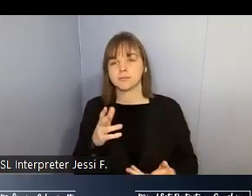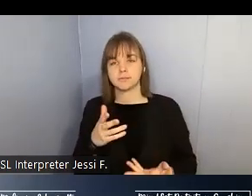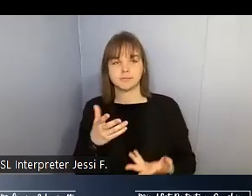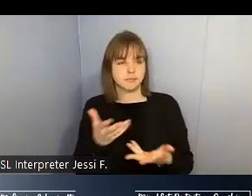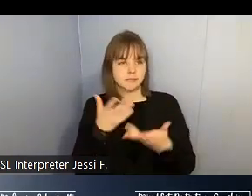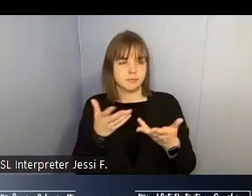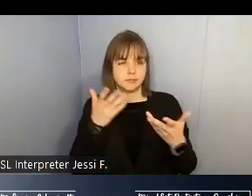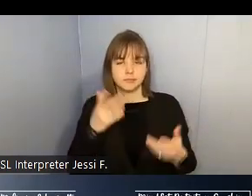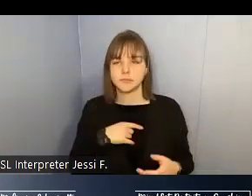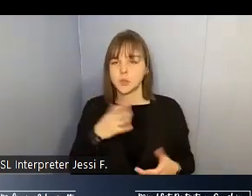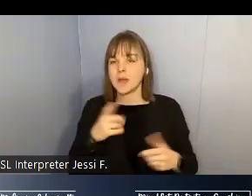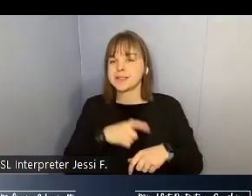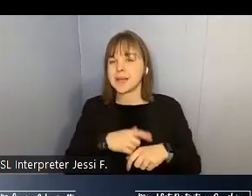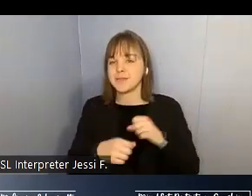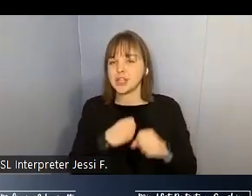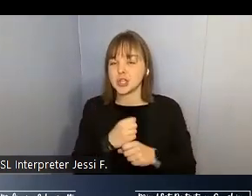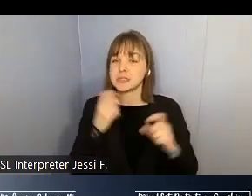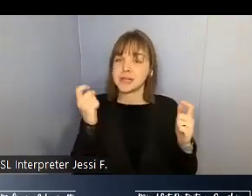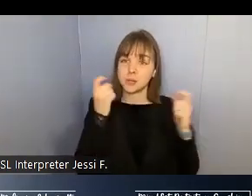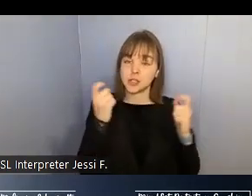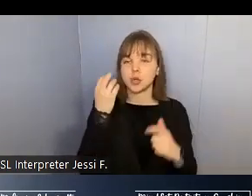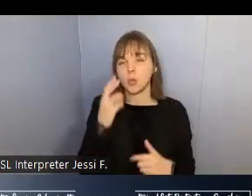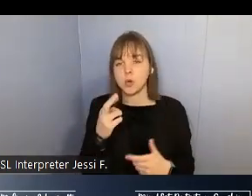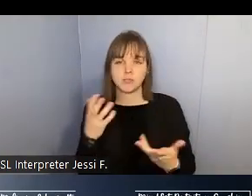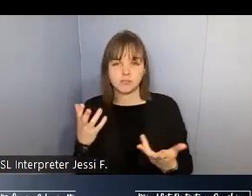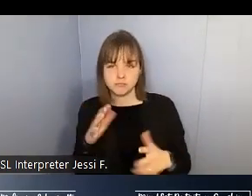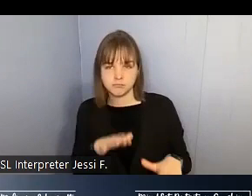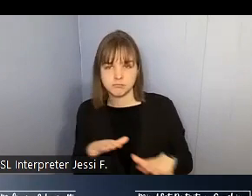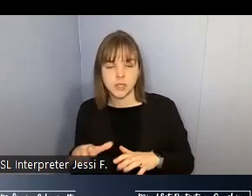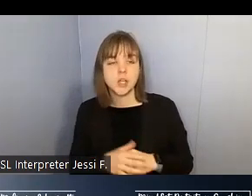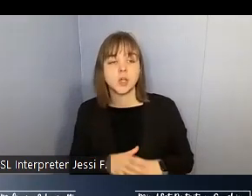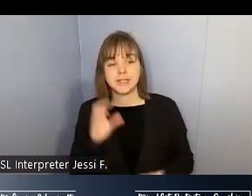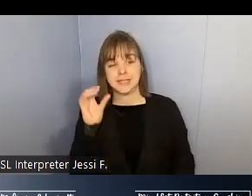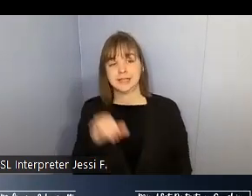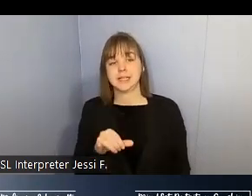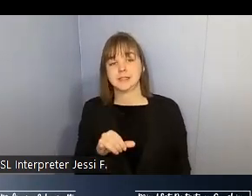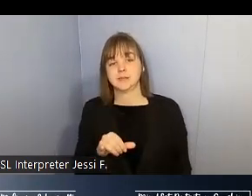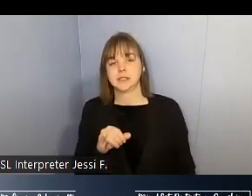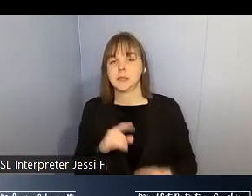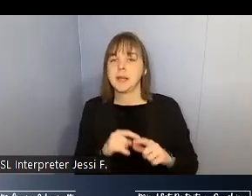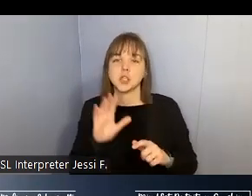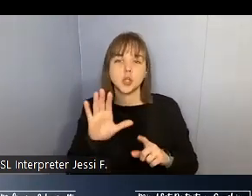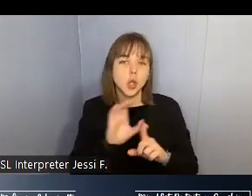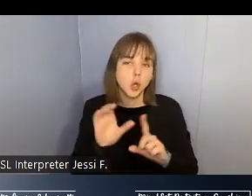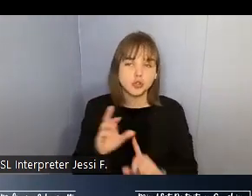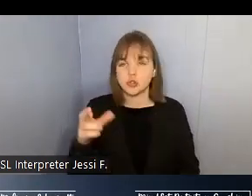our unique individual experiences, our upbringing, our genetics, our culture, even our religion, and our environment.